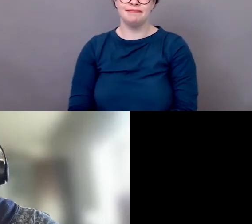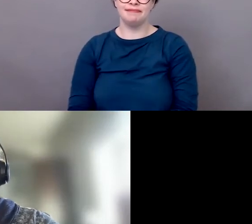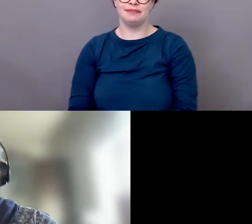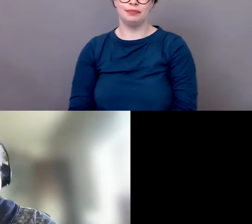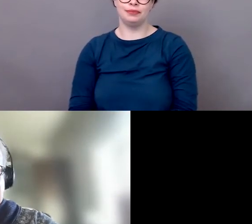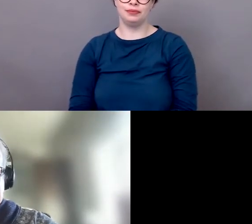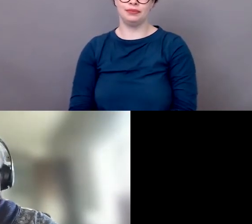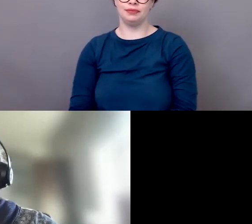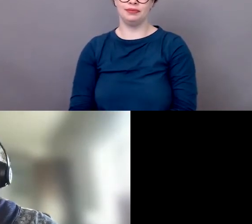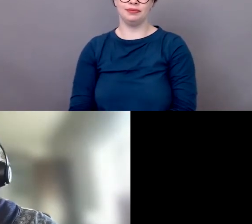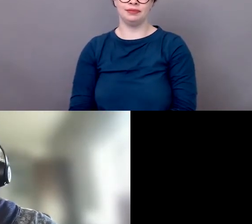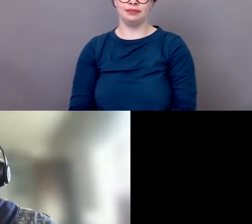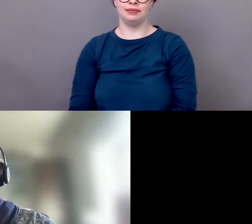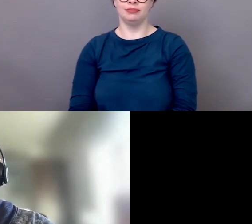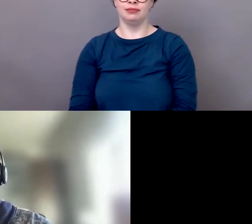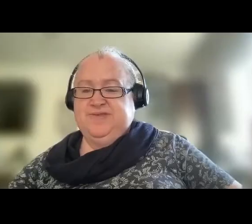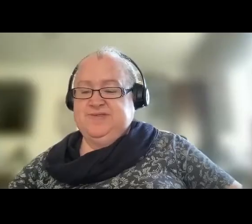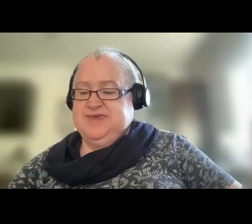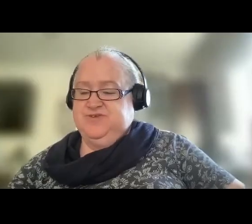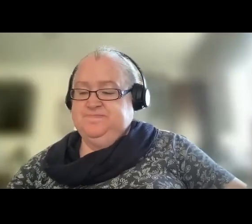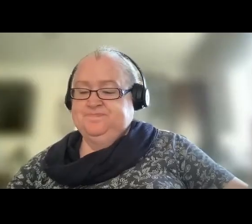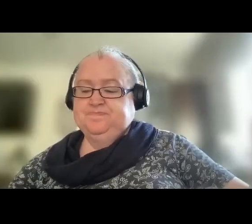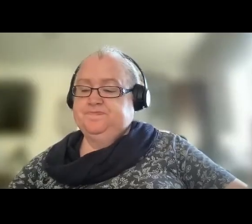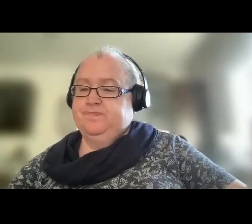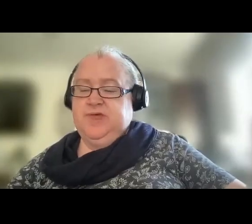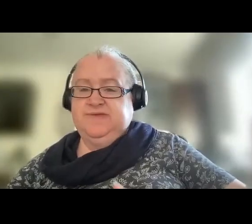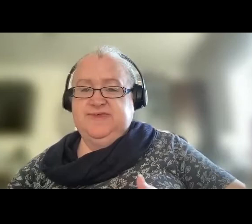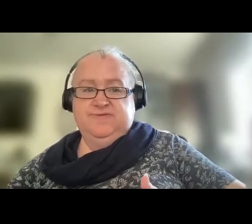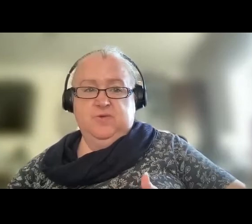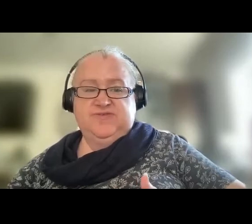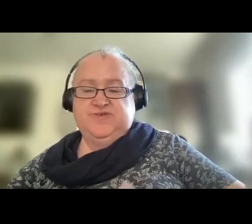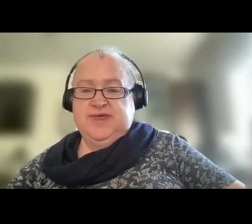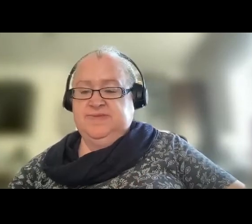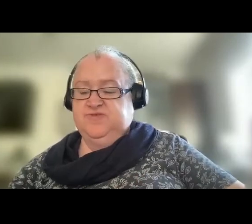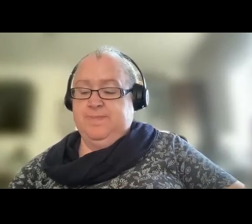Mary Keogh: Thank you Hannah for this very informative presentation. I see there's a question in the chat box.